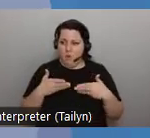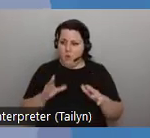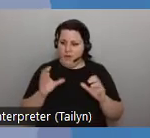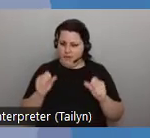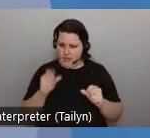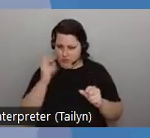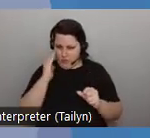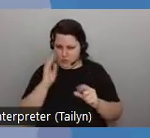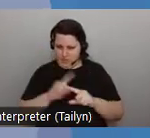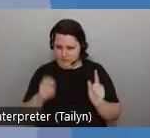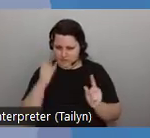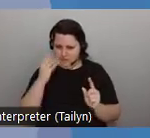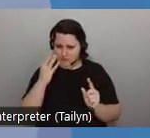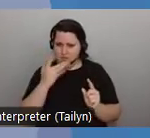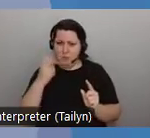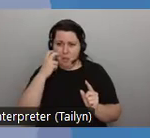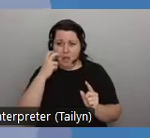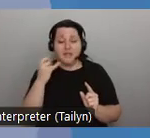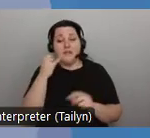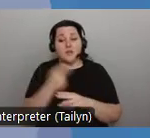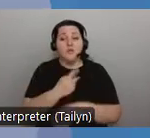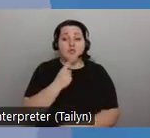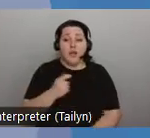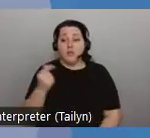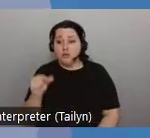especially if you're using a large amount of data being compared, that your giving people away